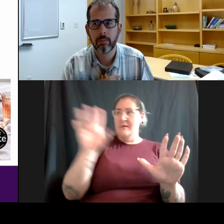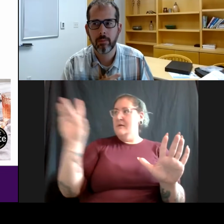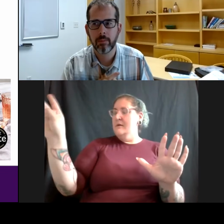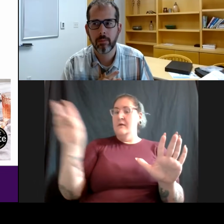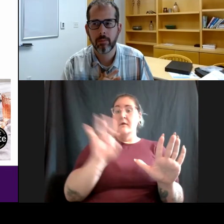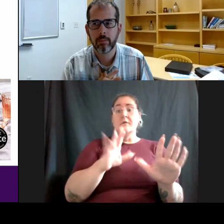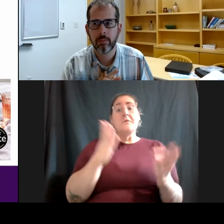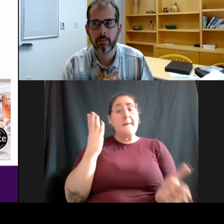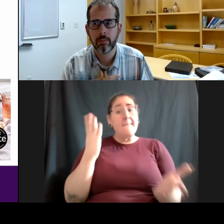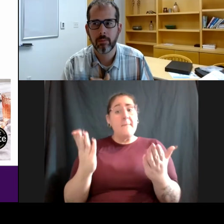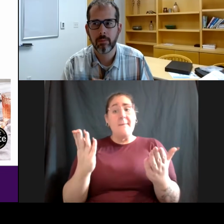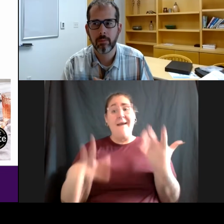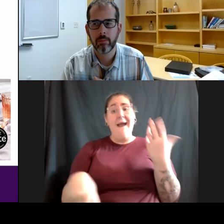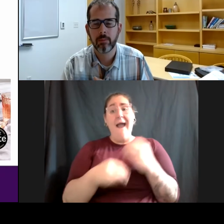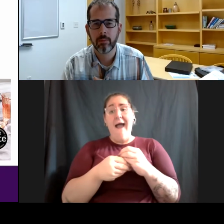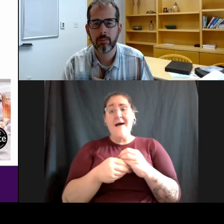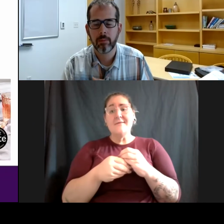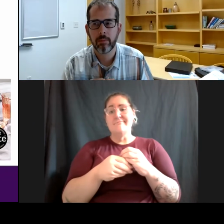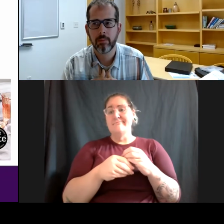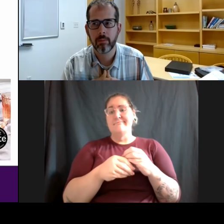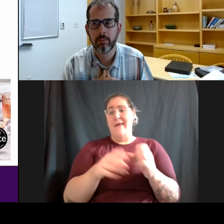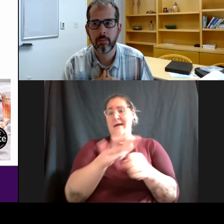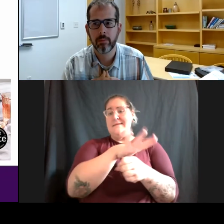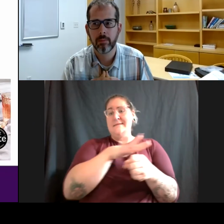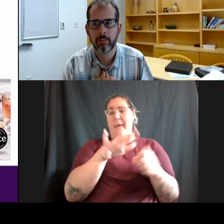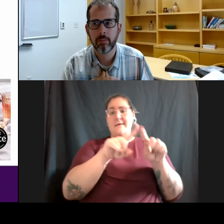to where you could input the numbers in the order that you want for each of those